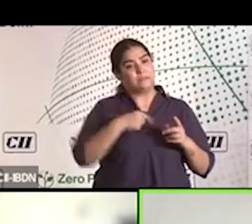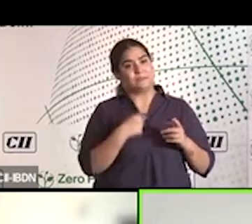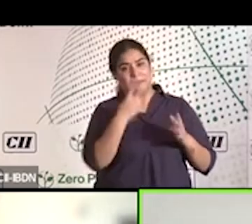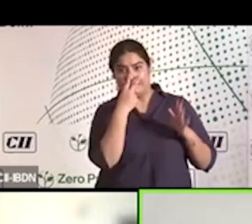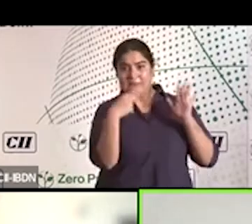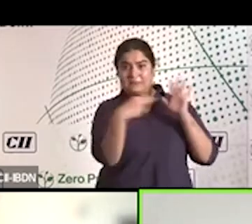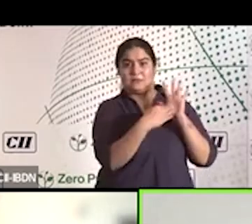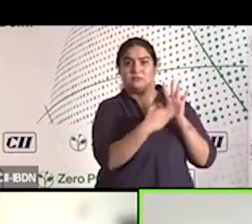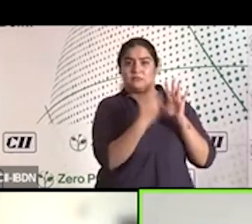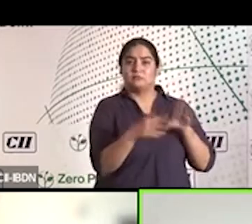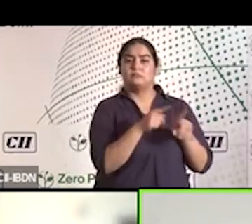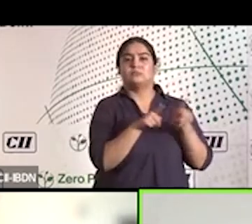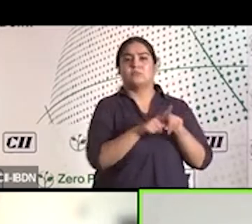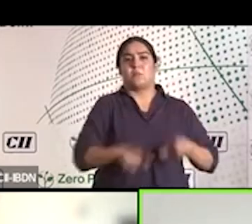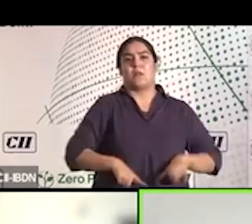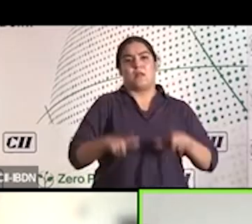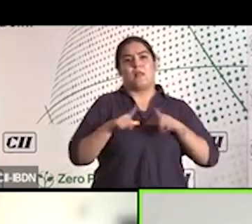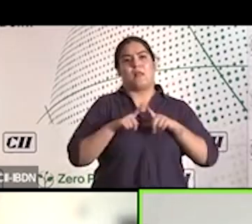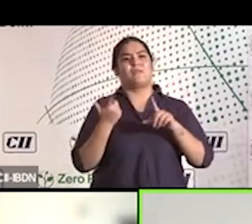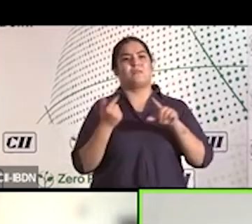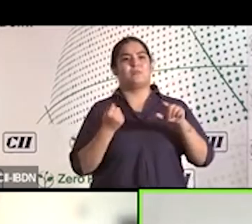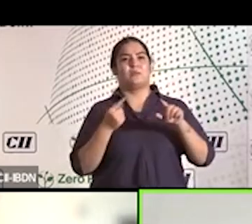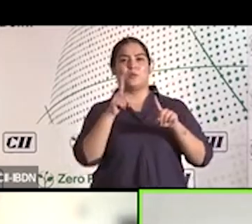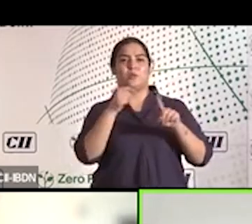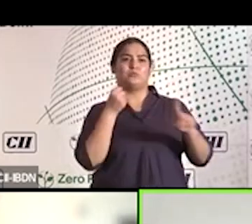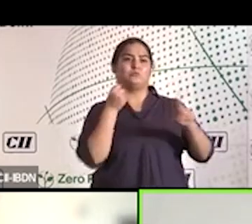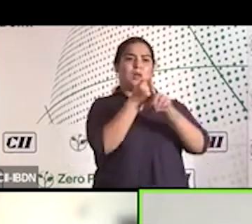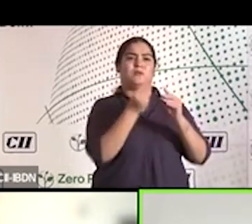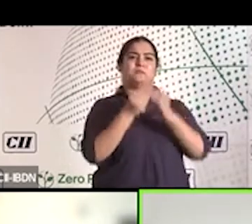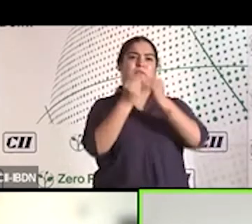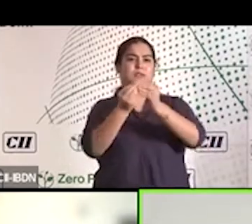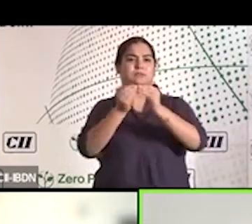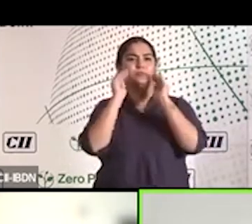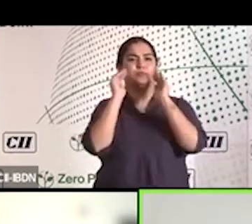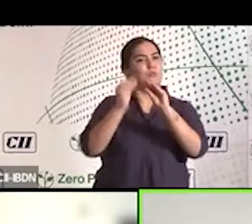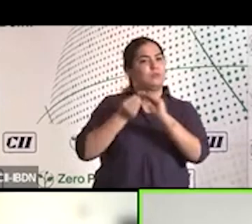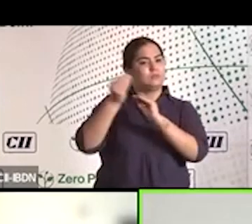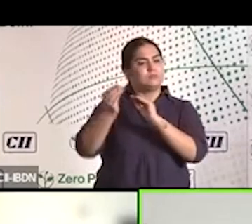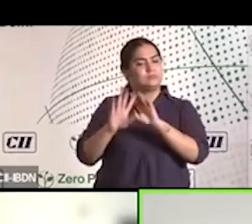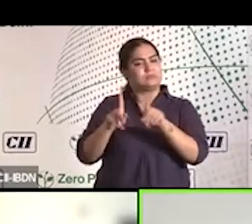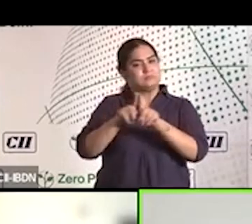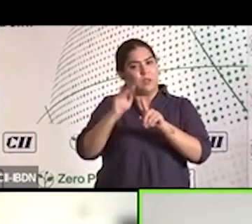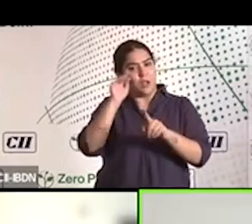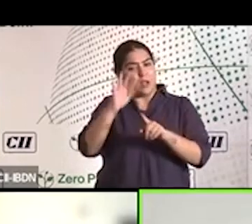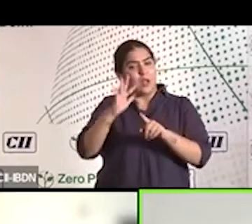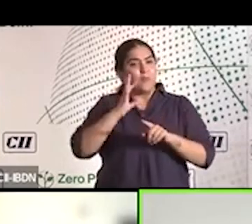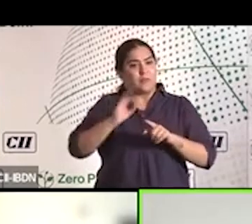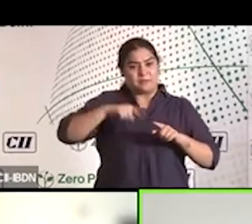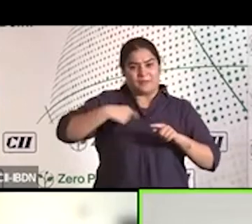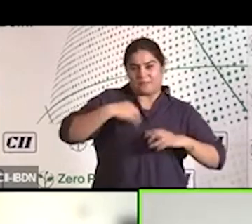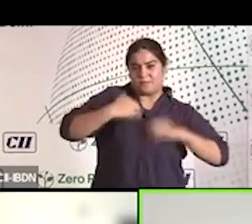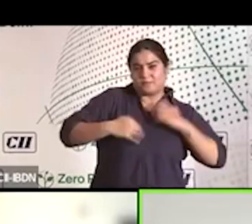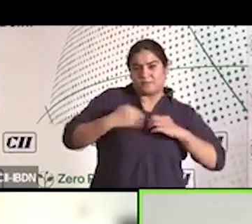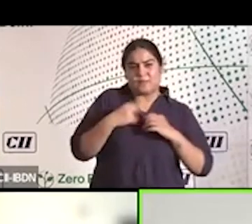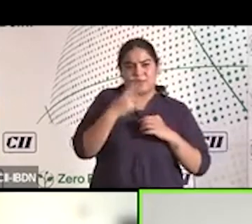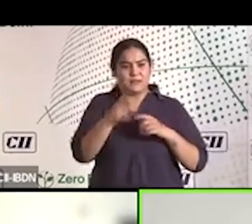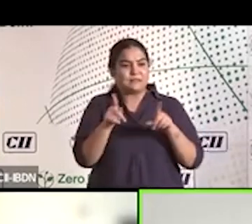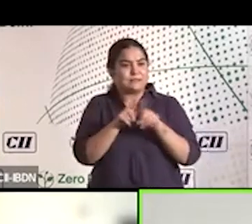gain that livelihood. So each of you are making it happen in your areas. And and it is interesting to see the fair representation